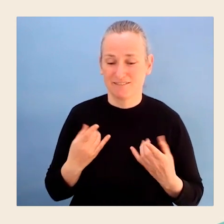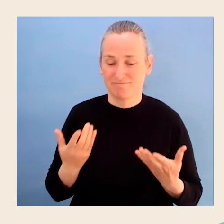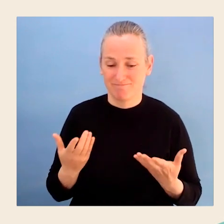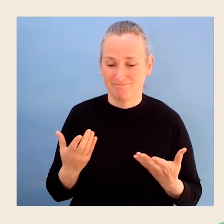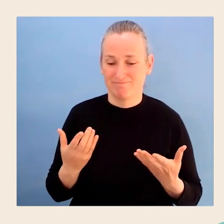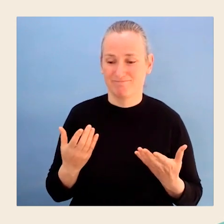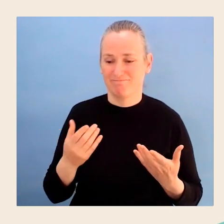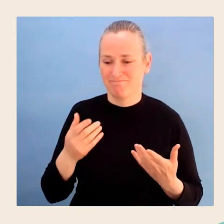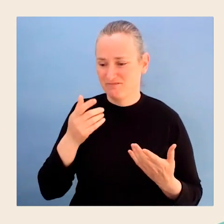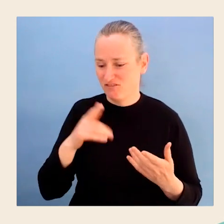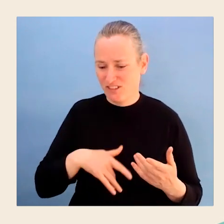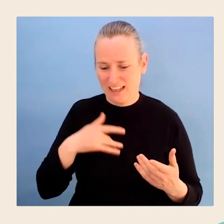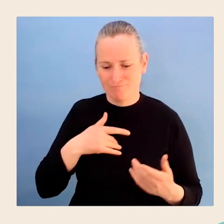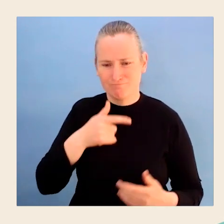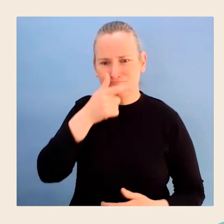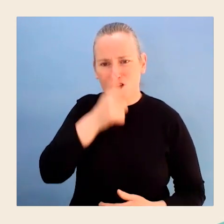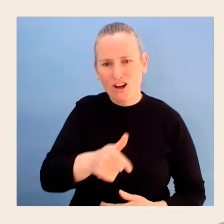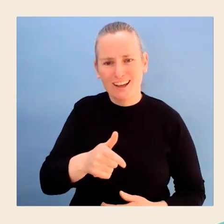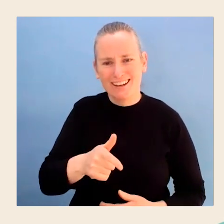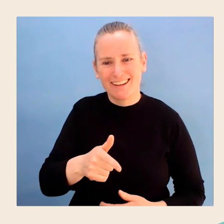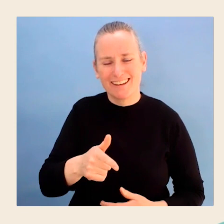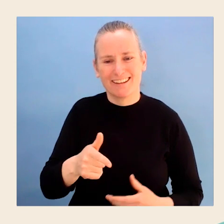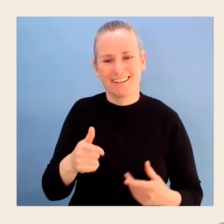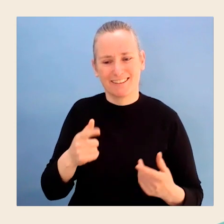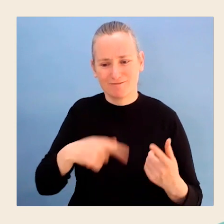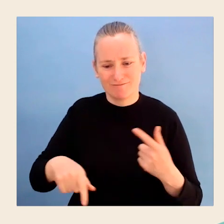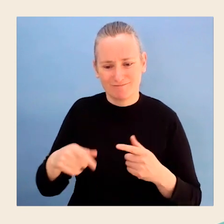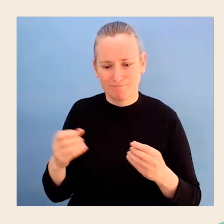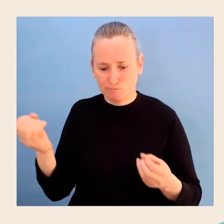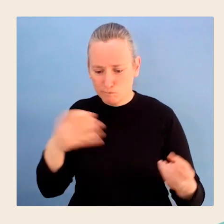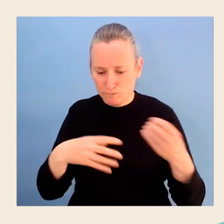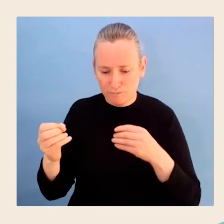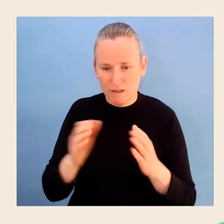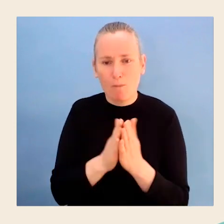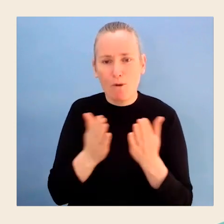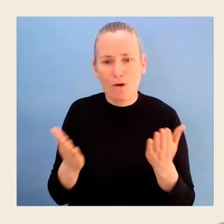to have this privilege of putting together this book.